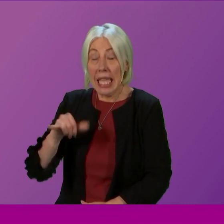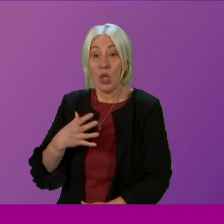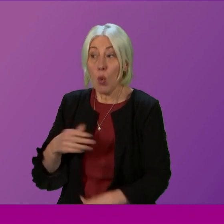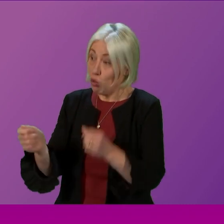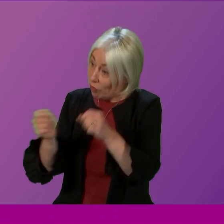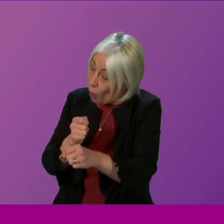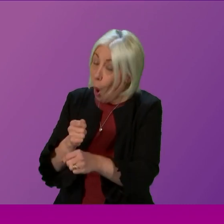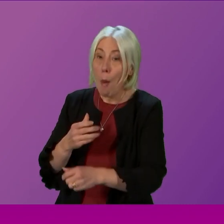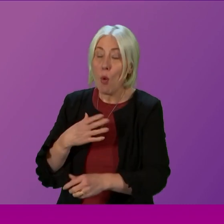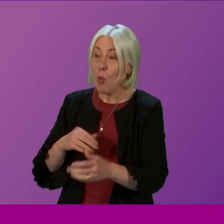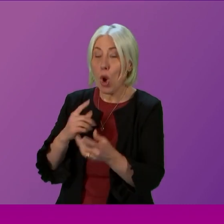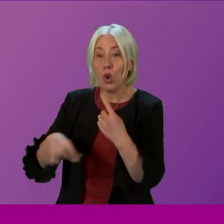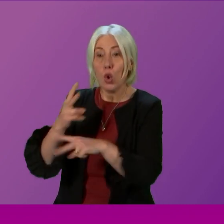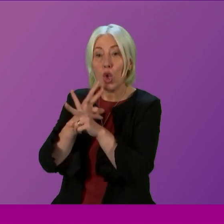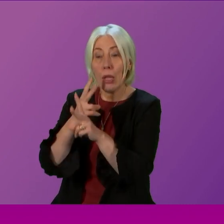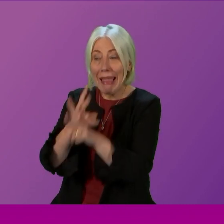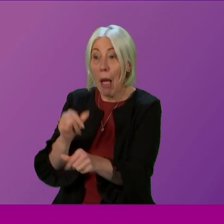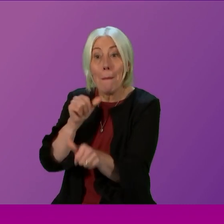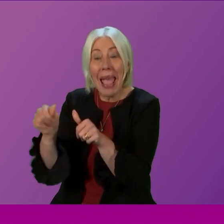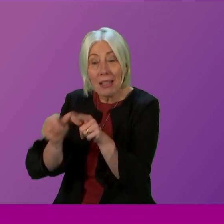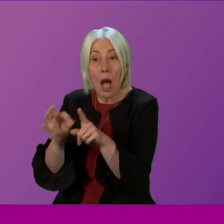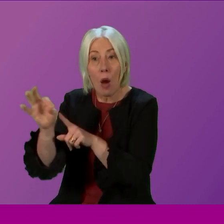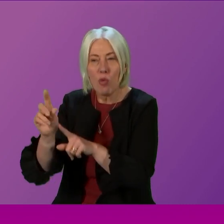social care better—but what they are being offered right now is”